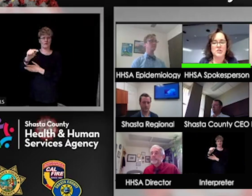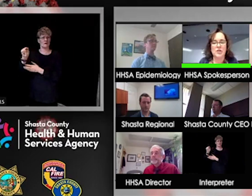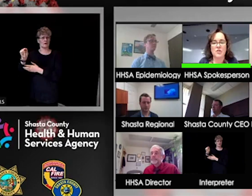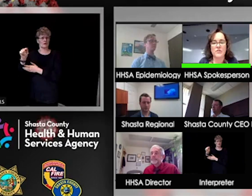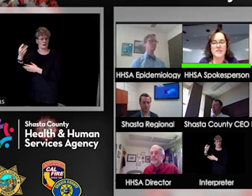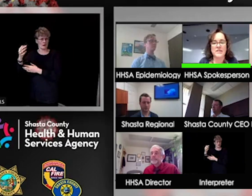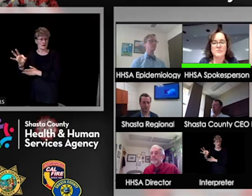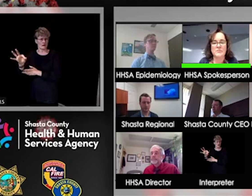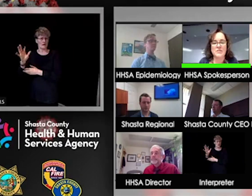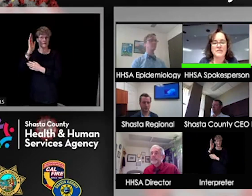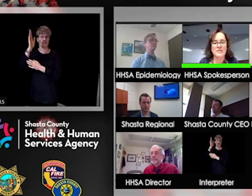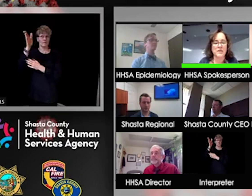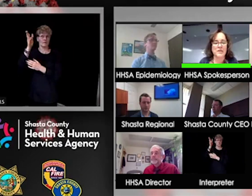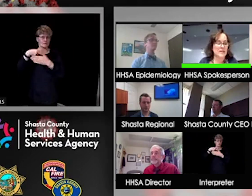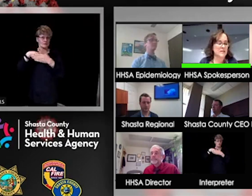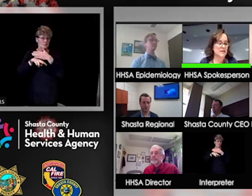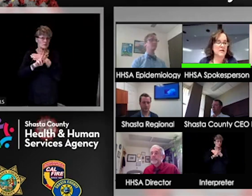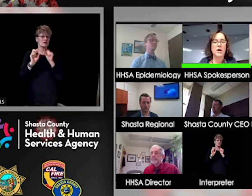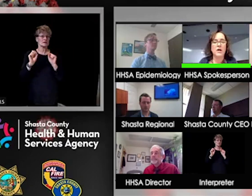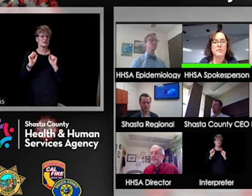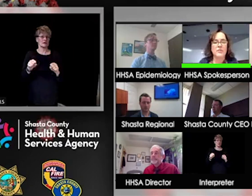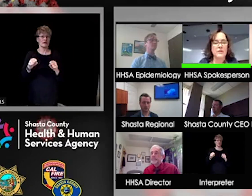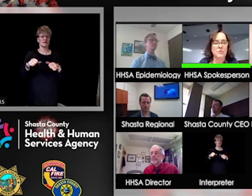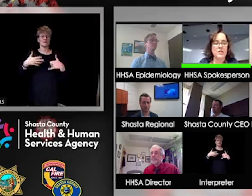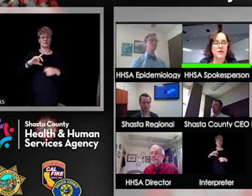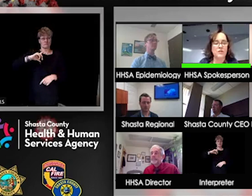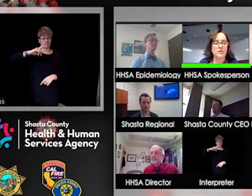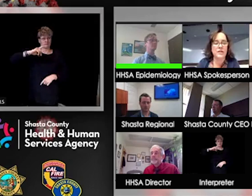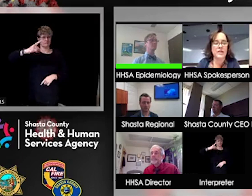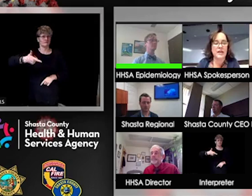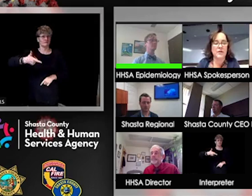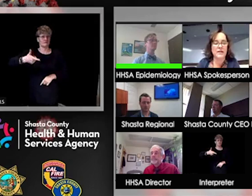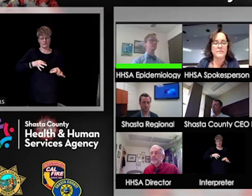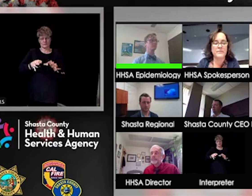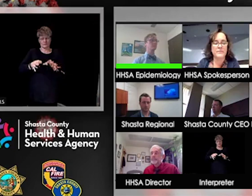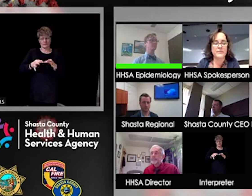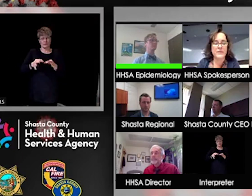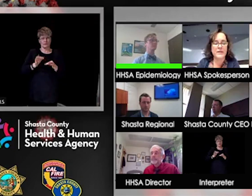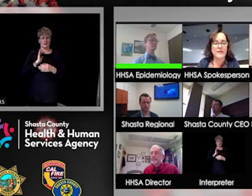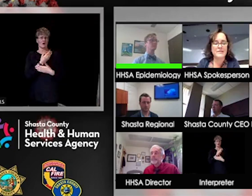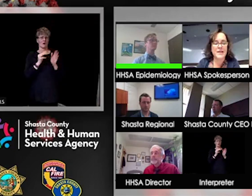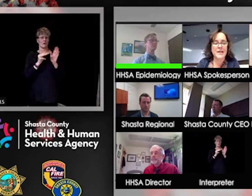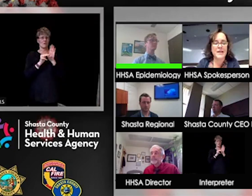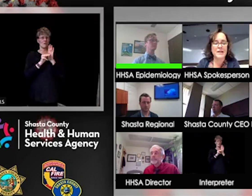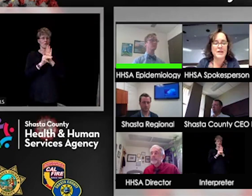it over to him now to explain the model that we are looking at right now. Take it away,